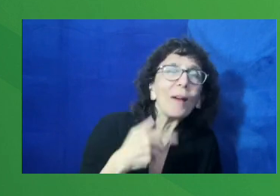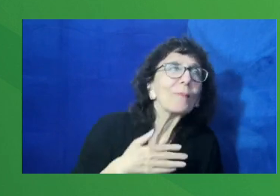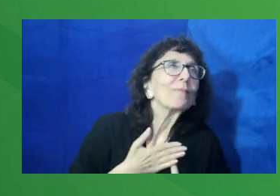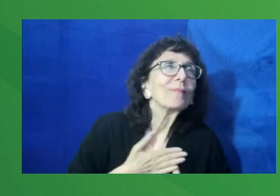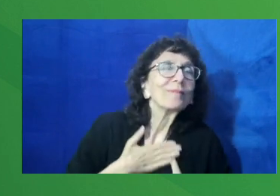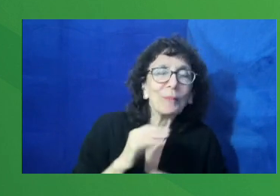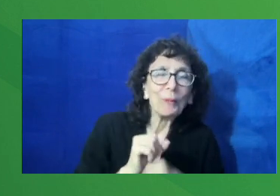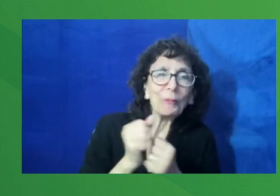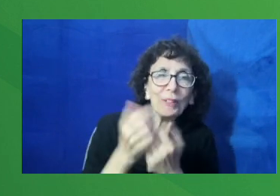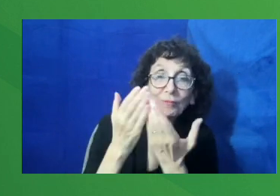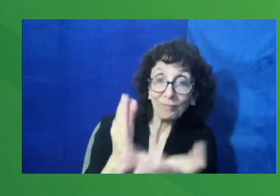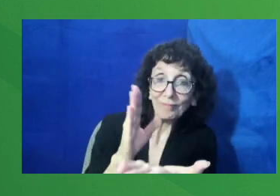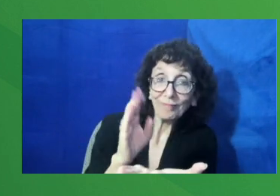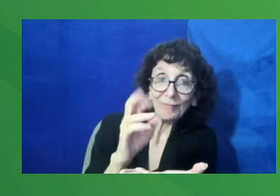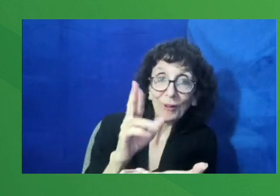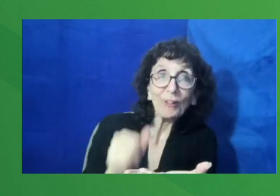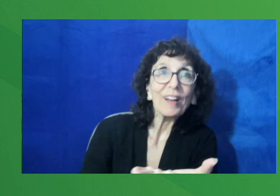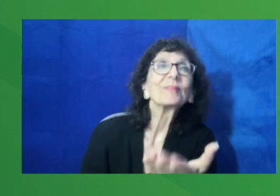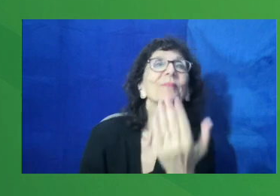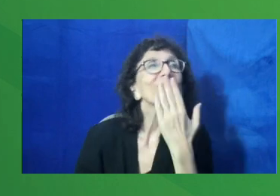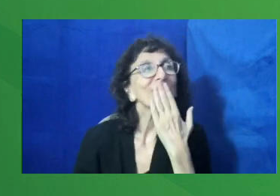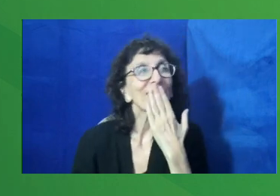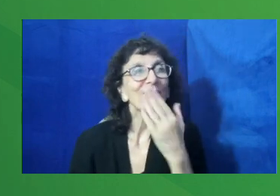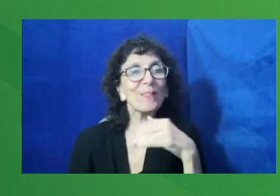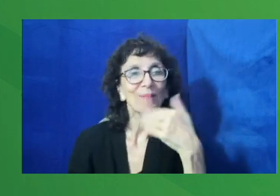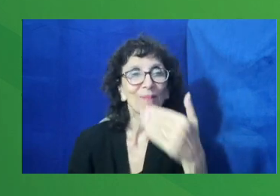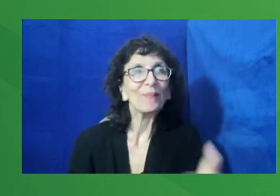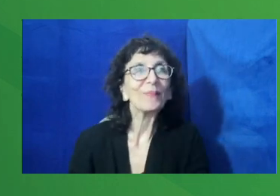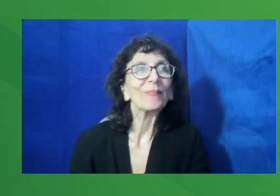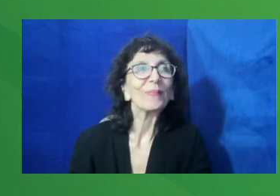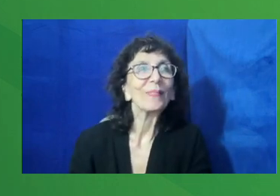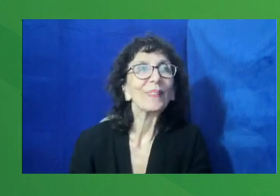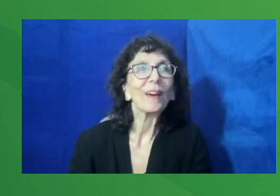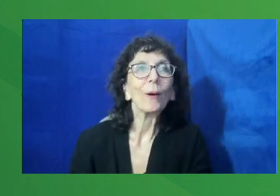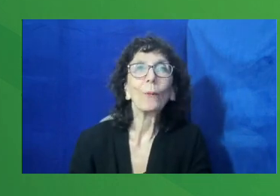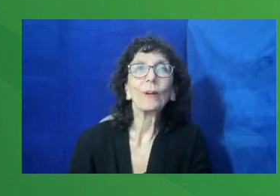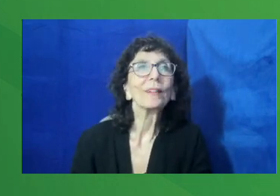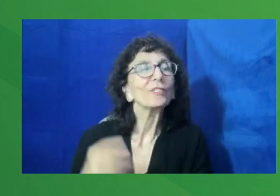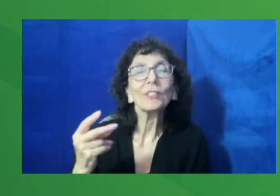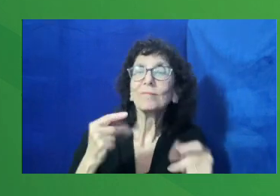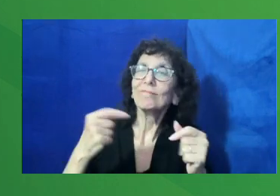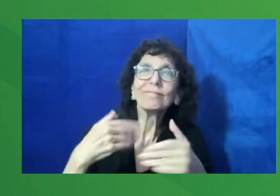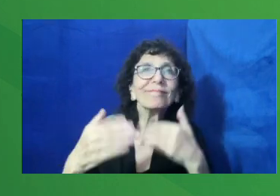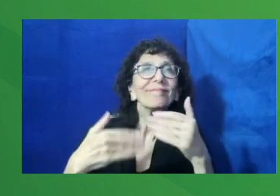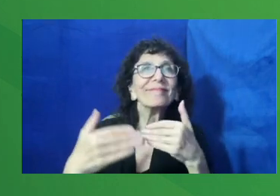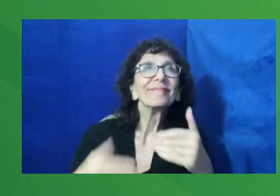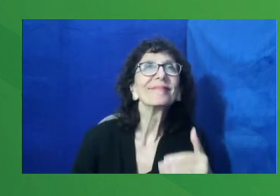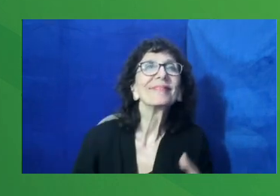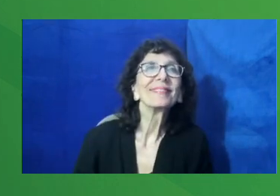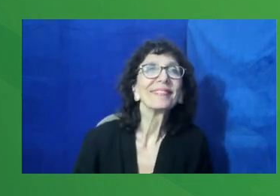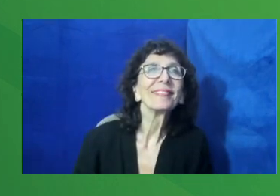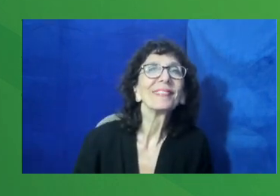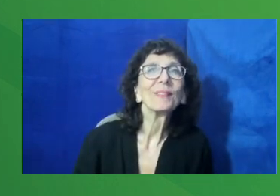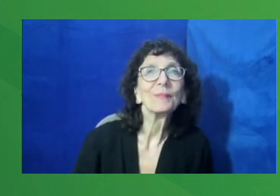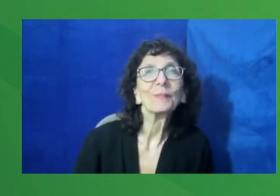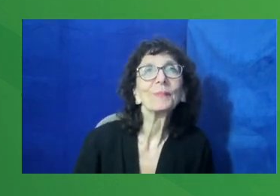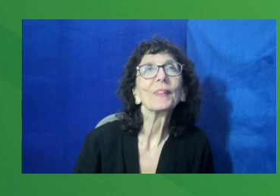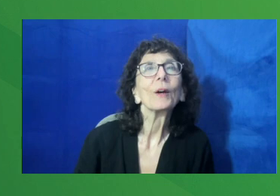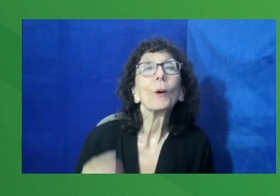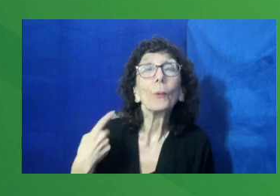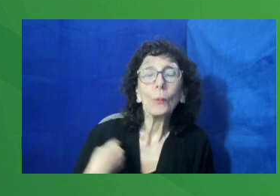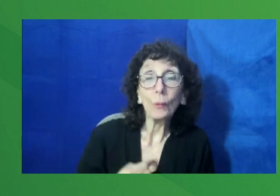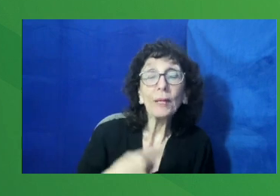Thank you. Next slide, please. We'll move it on. So, as we all know, climate change is tricky,